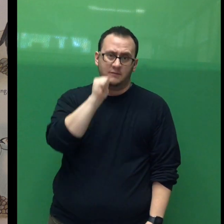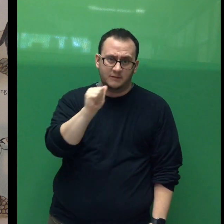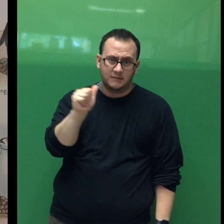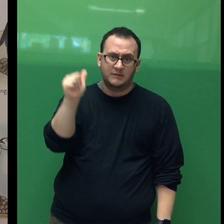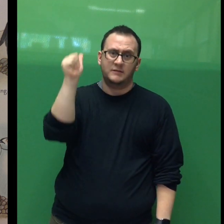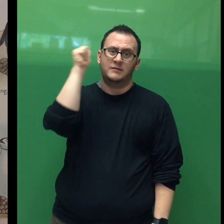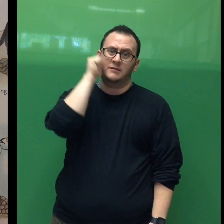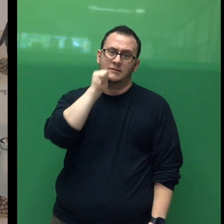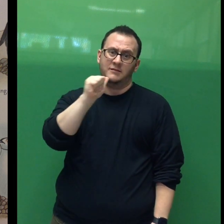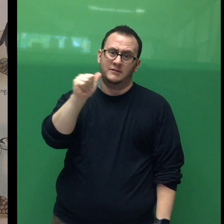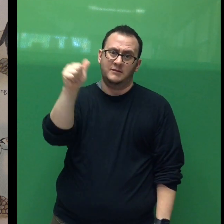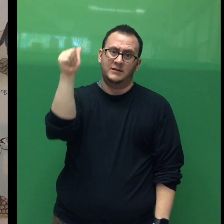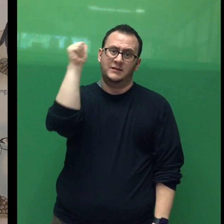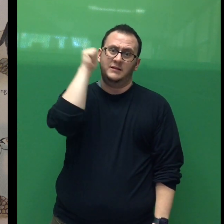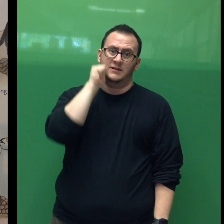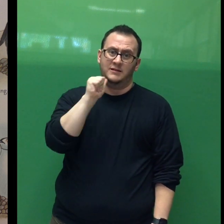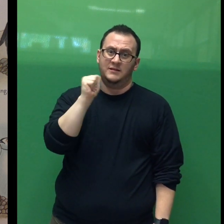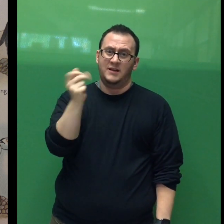Day after day Silo and Roy sat on the rock.